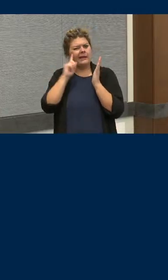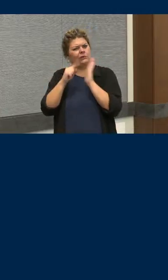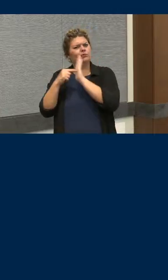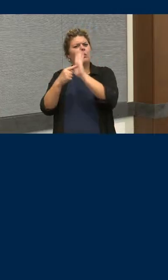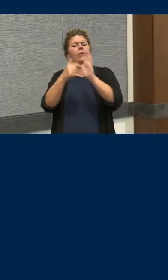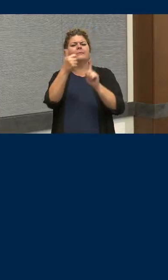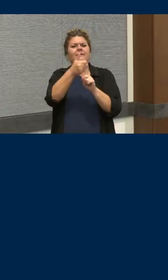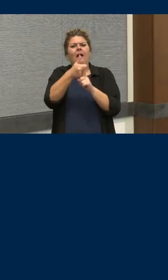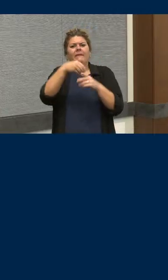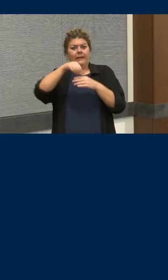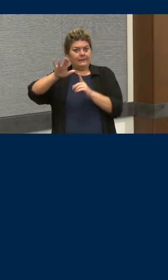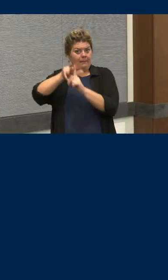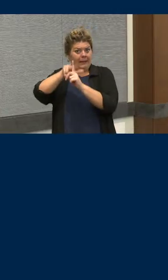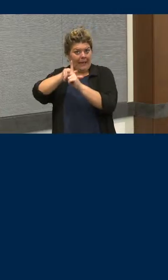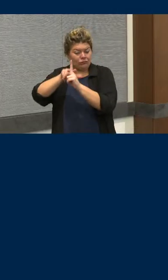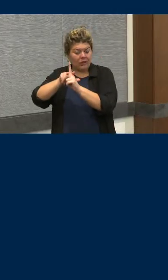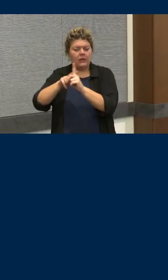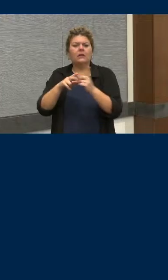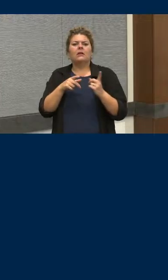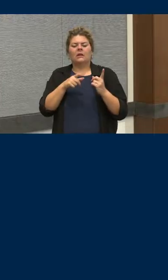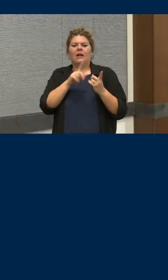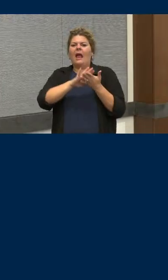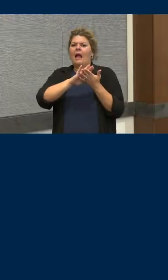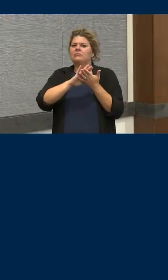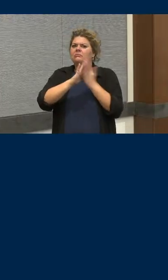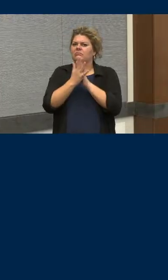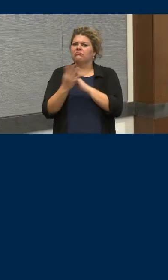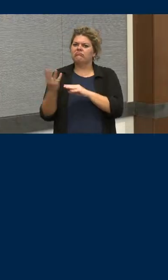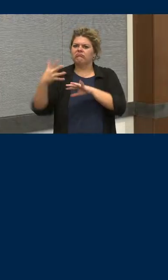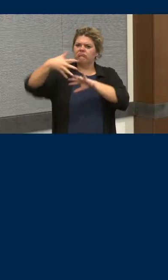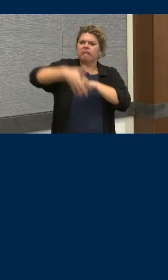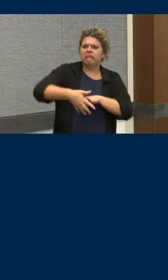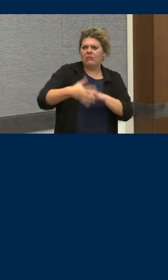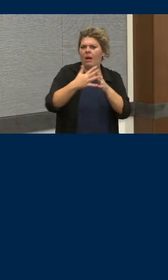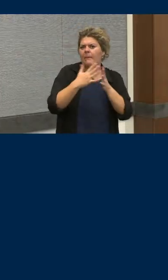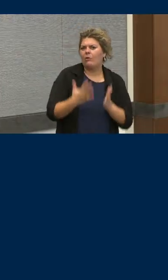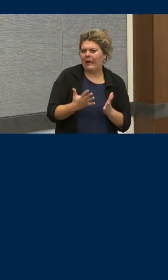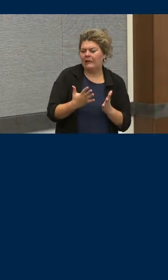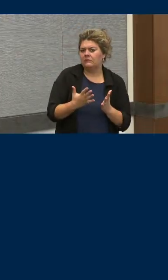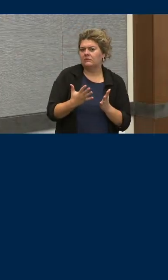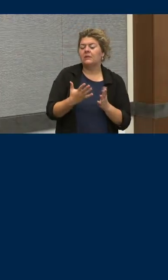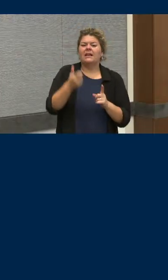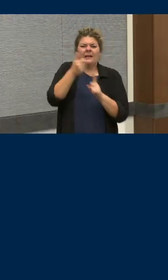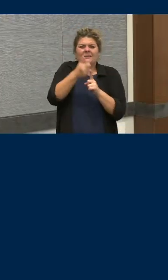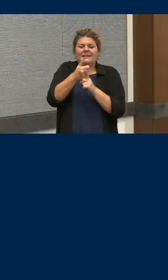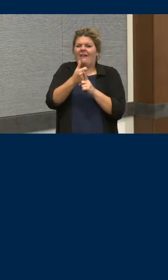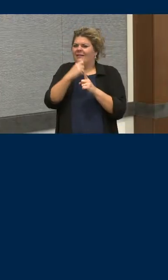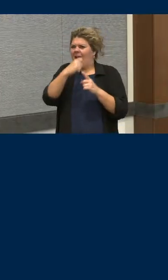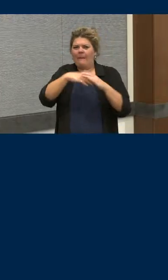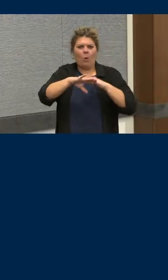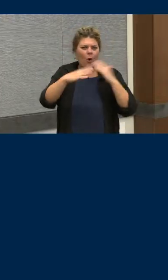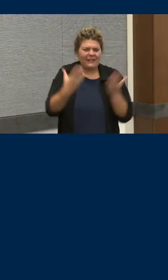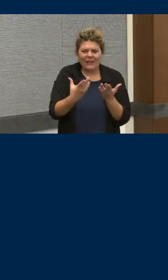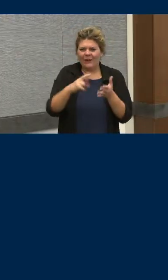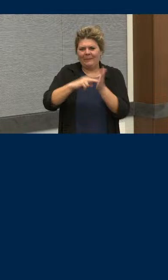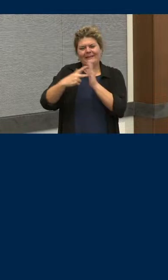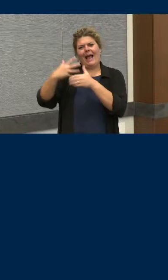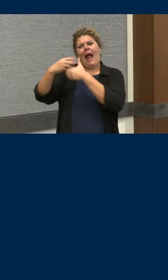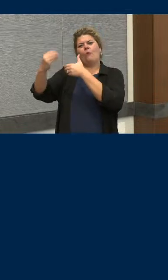American, implicitly an outsider. The term, often used with